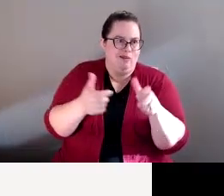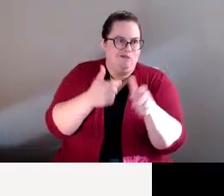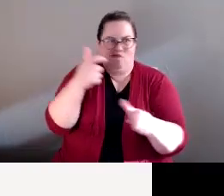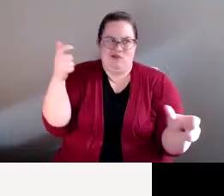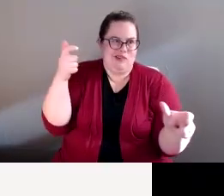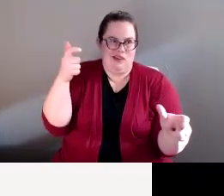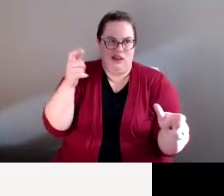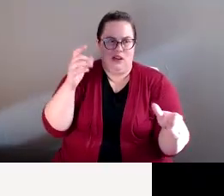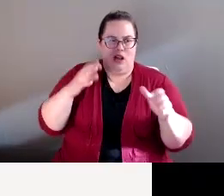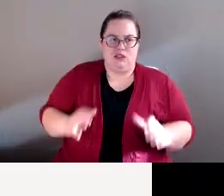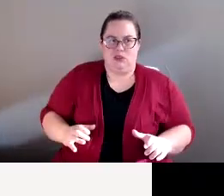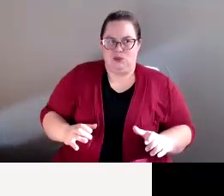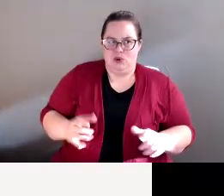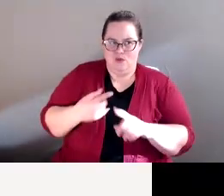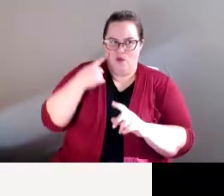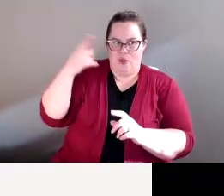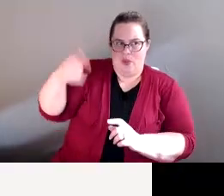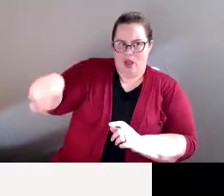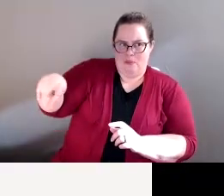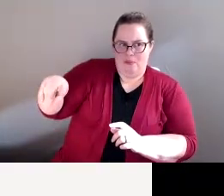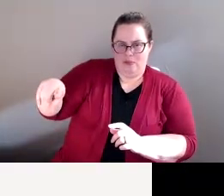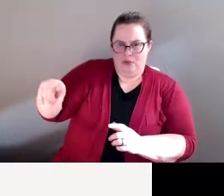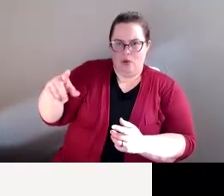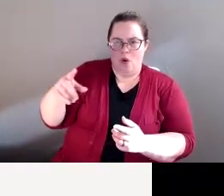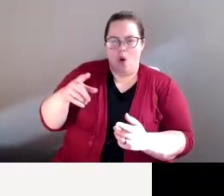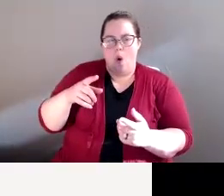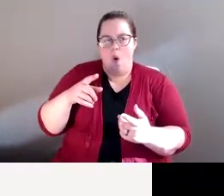So they were just surprised that they were not notified in advance.